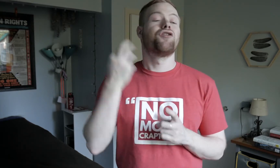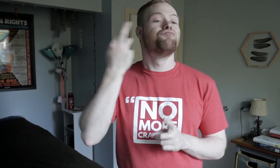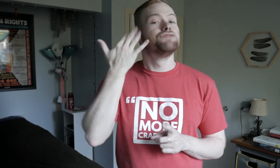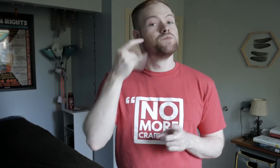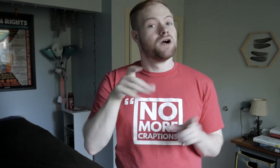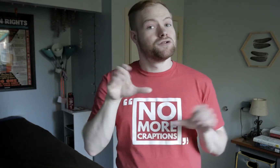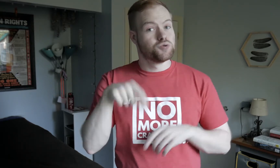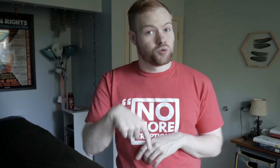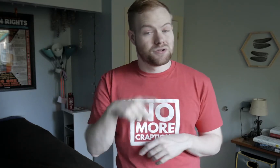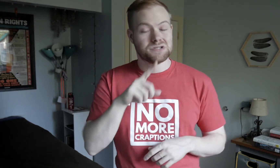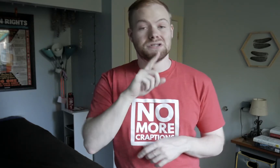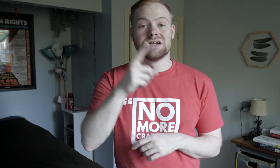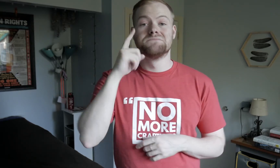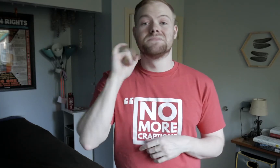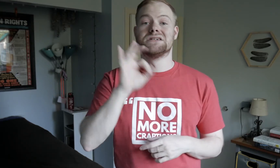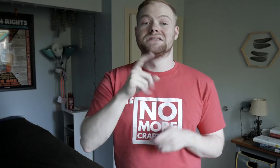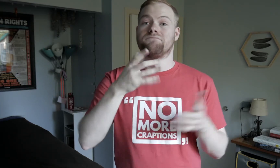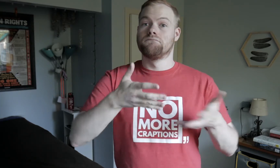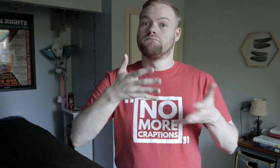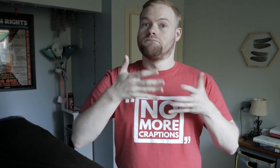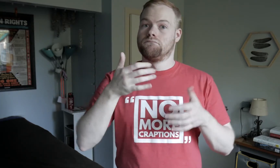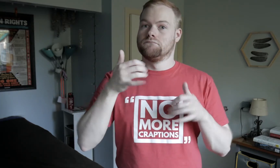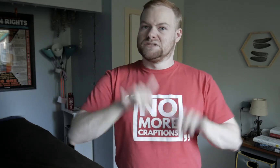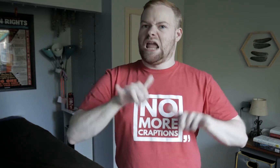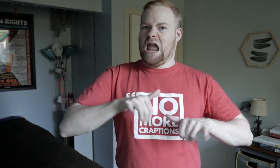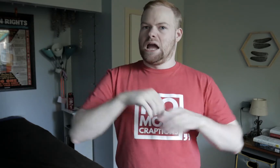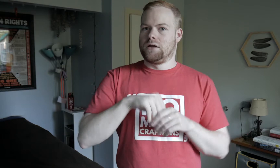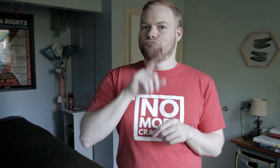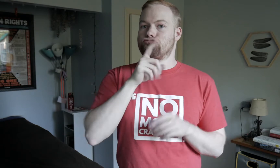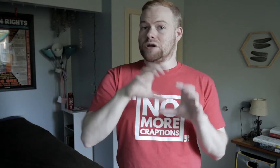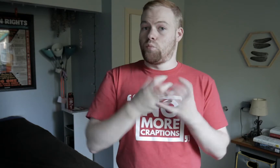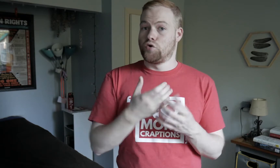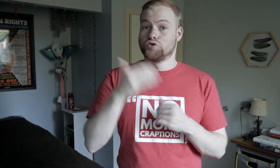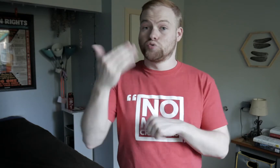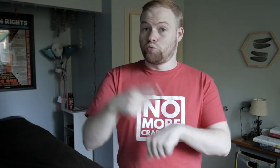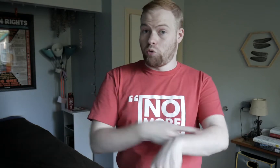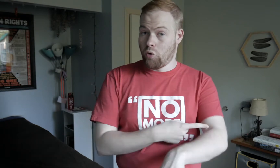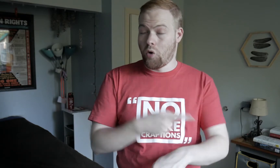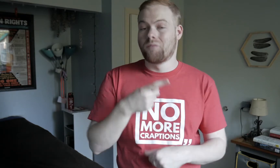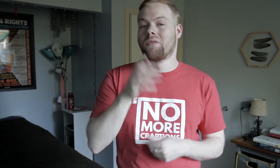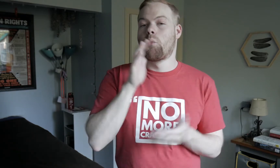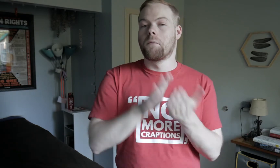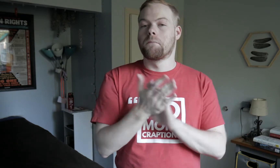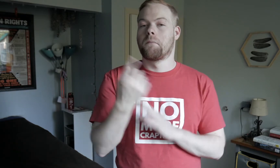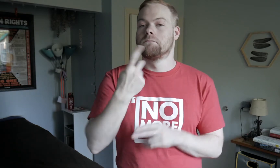The reason why they do this is because if they stay in the real world too long, they will become something